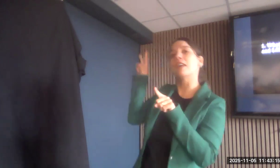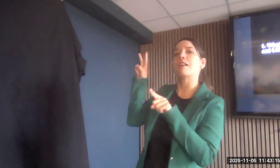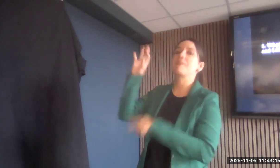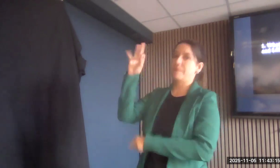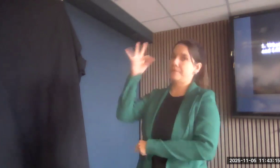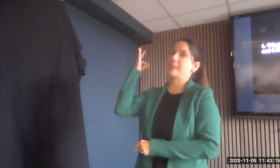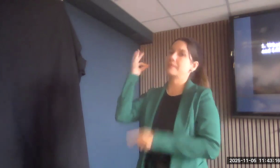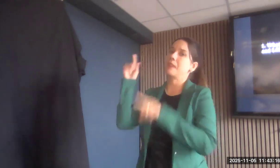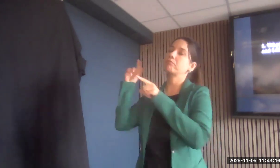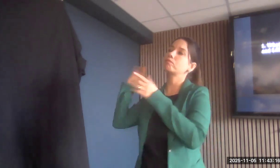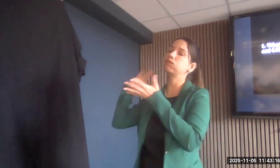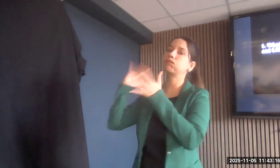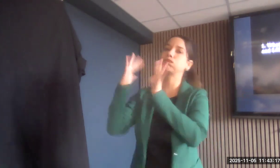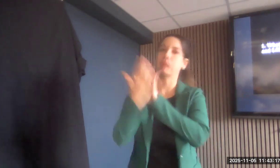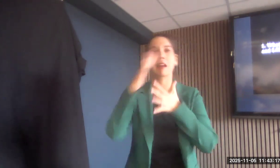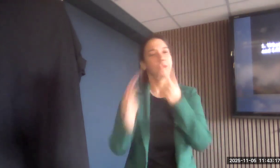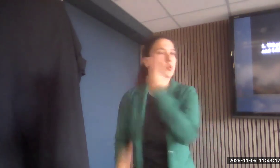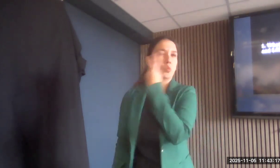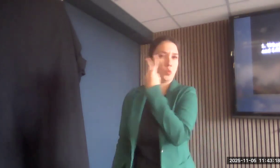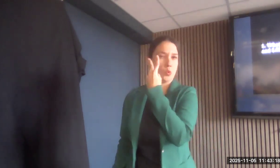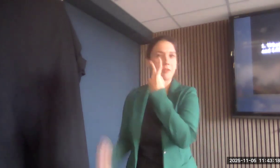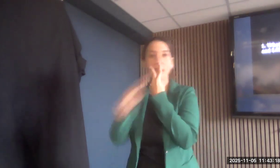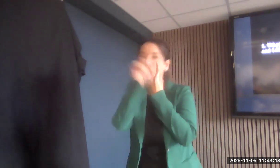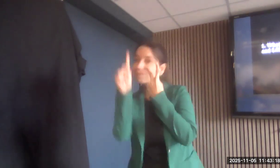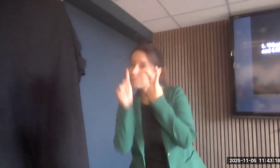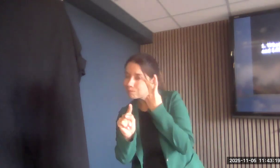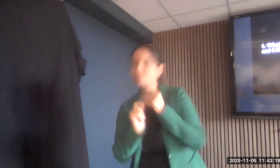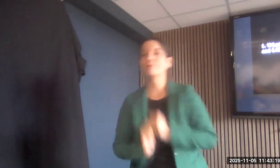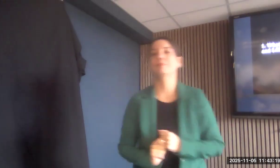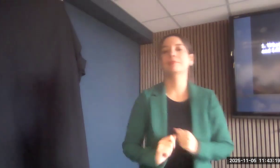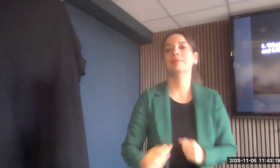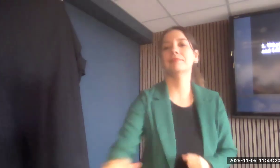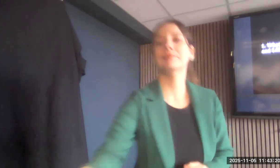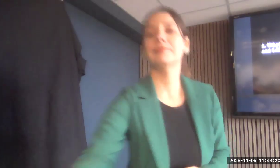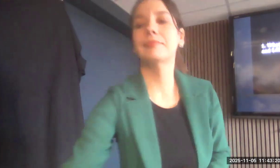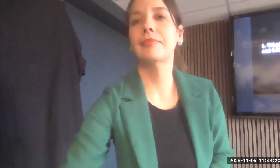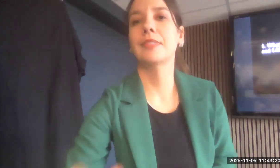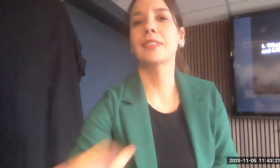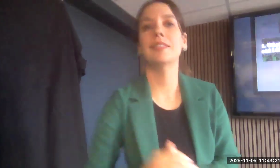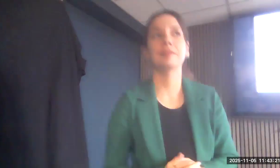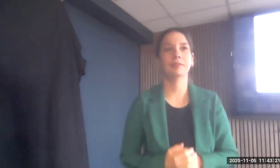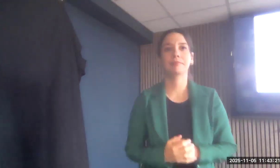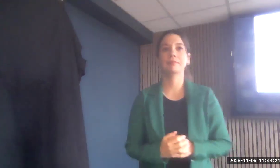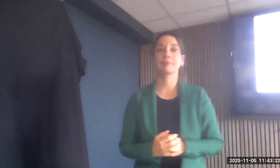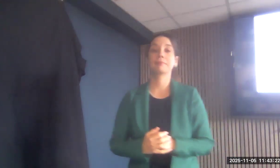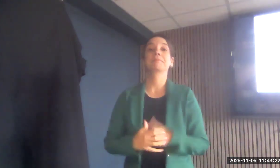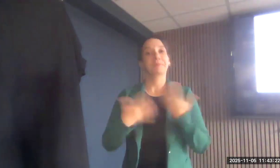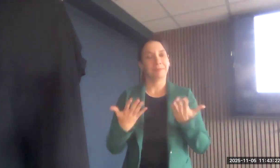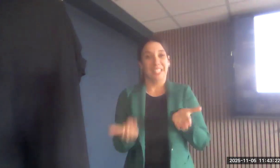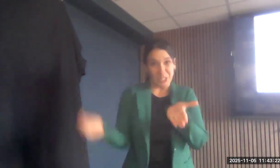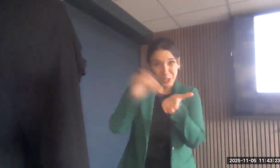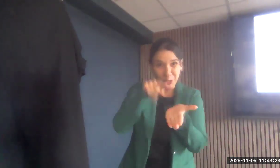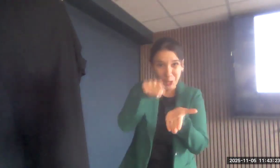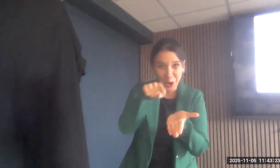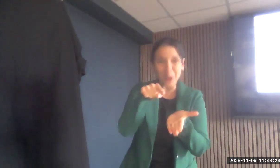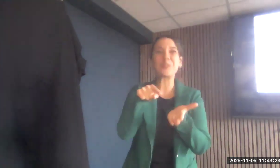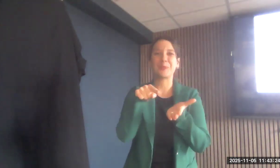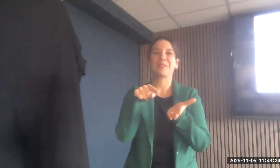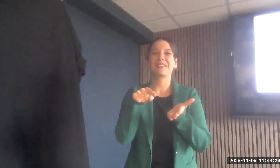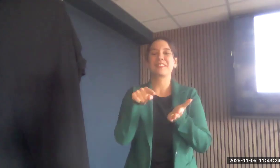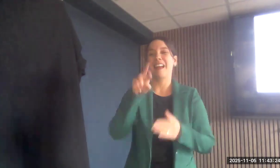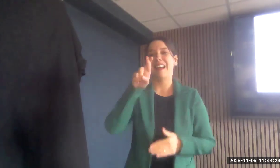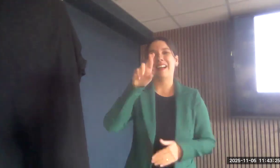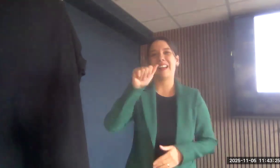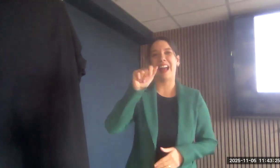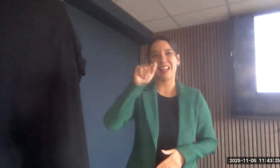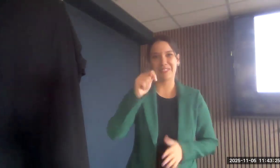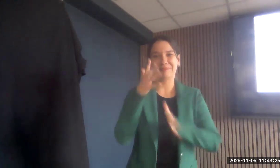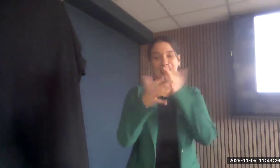And also, looking back further to LSF as an influence on the development of Libras. So these were the two things that I wanted to look to.